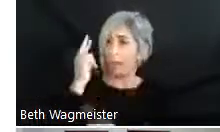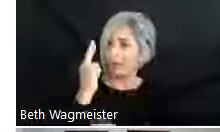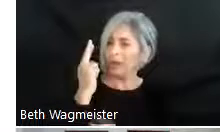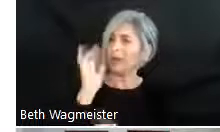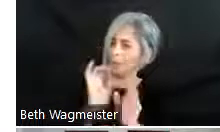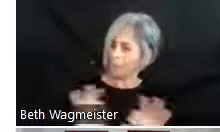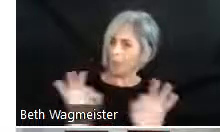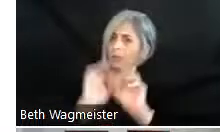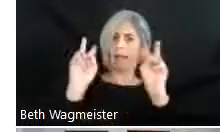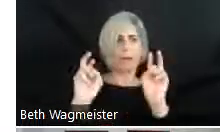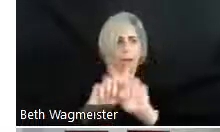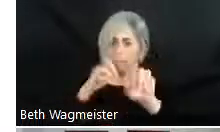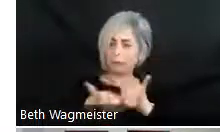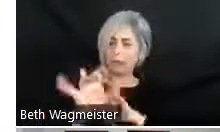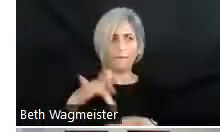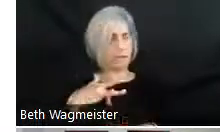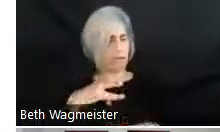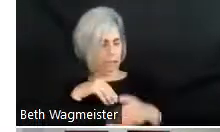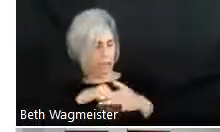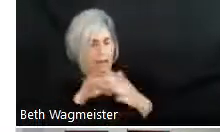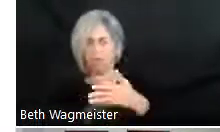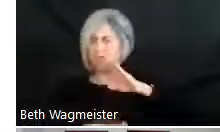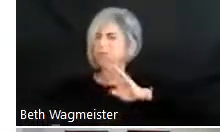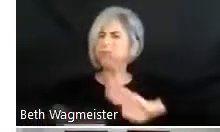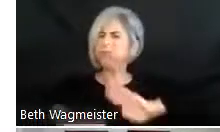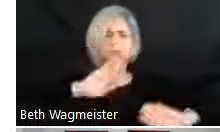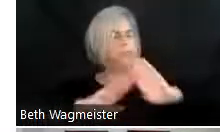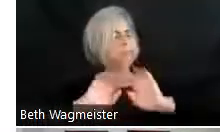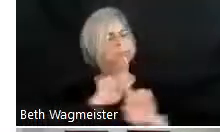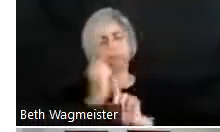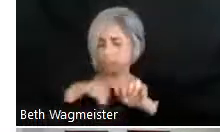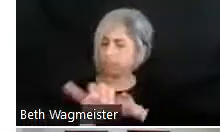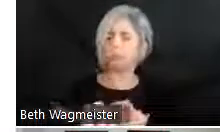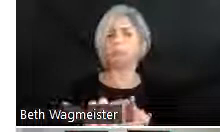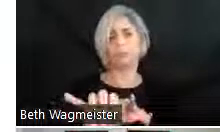yet we still feel, internally, like this is a frustrating situation to be in. And I'll agree by the